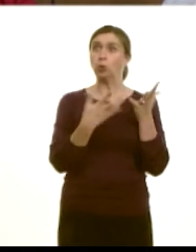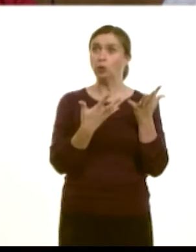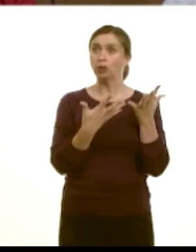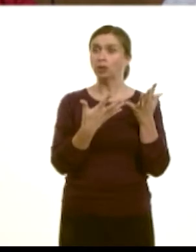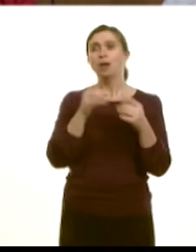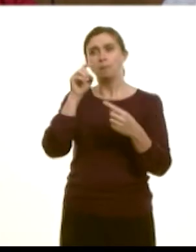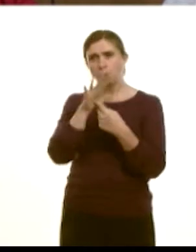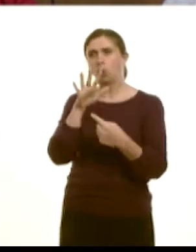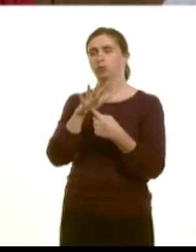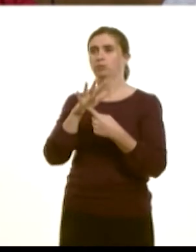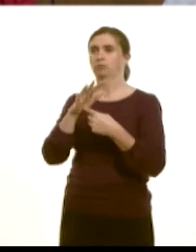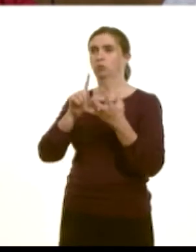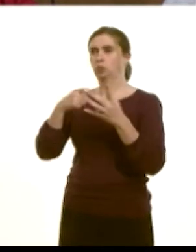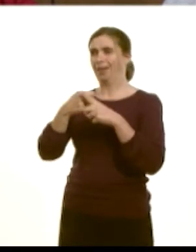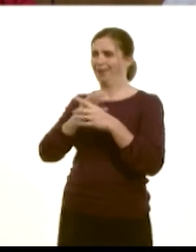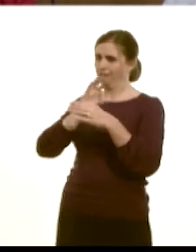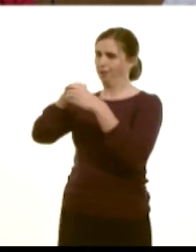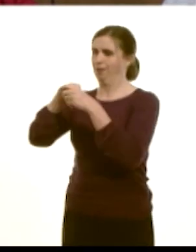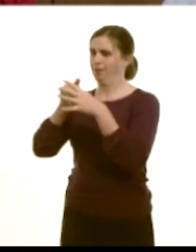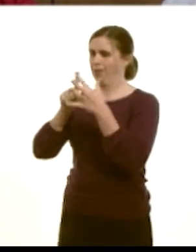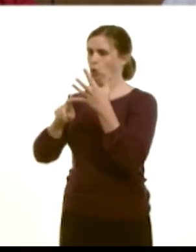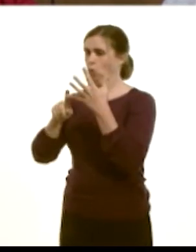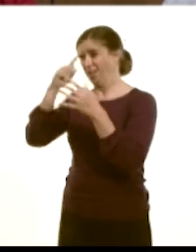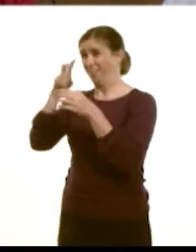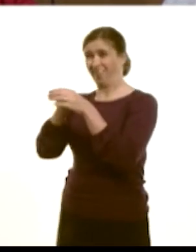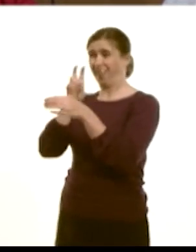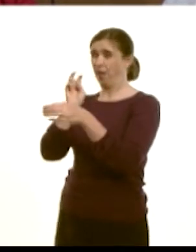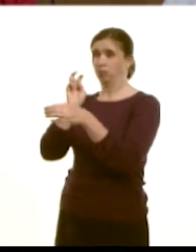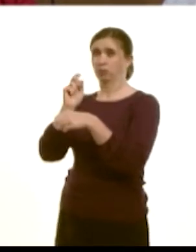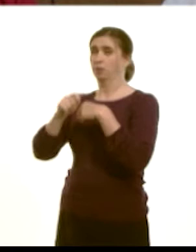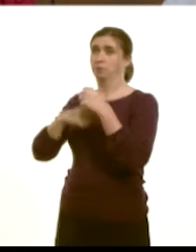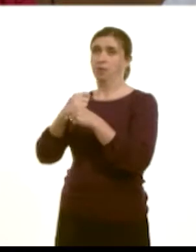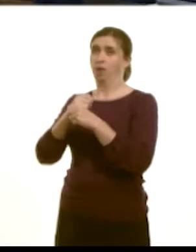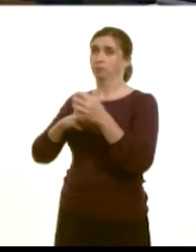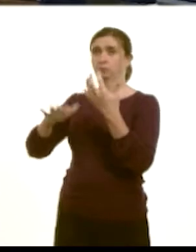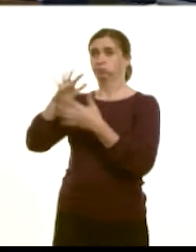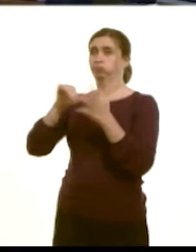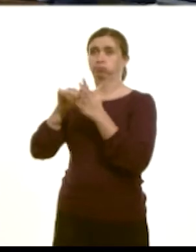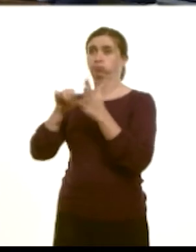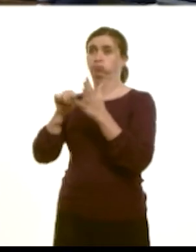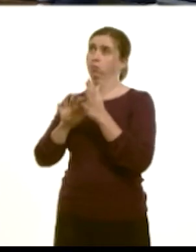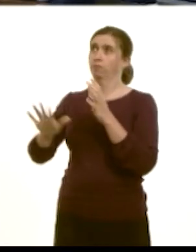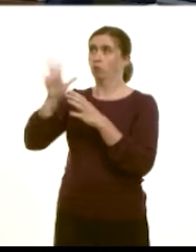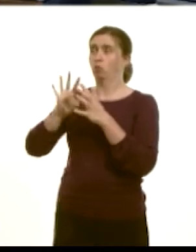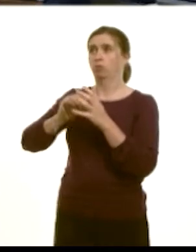However, if English votes take the UK out, it creates immense problems in Scotland, Wales and Northern Ireland.